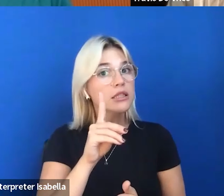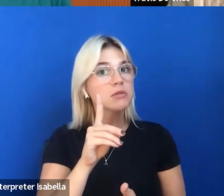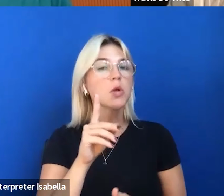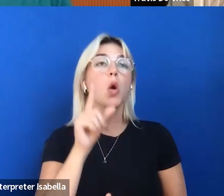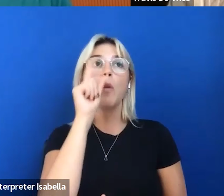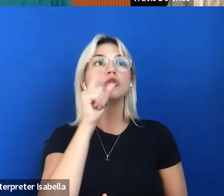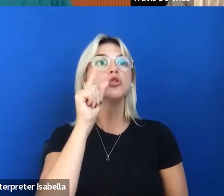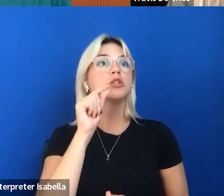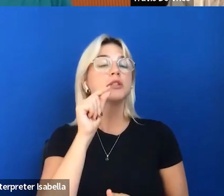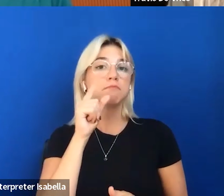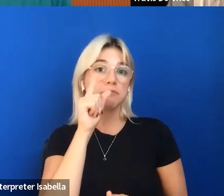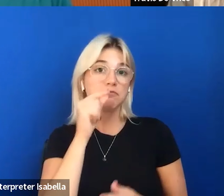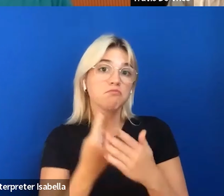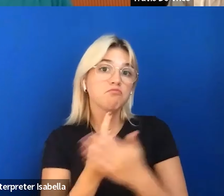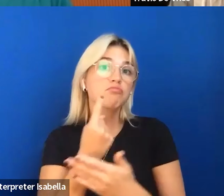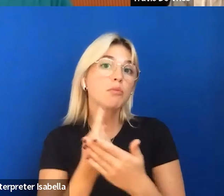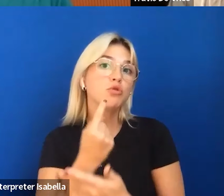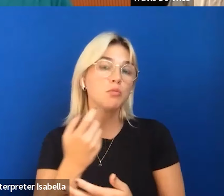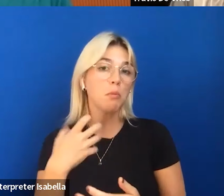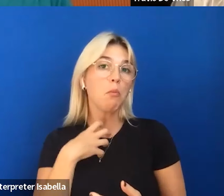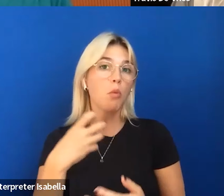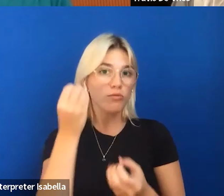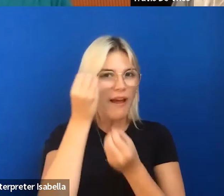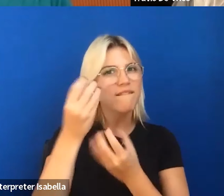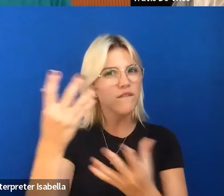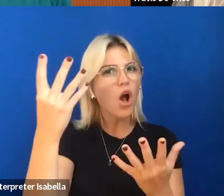advice to be given to the applicant.